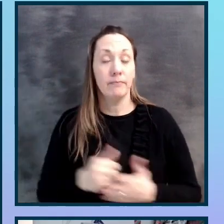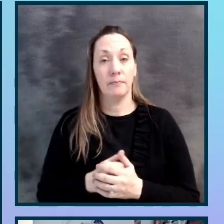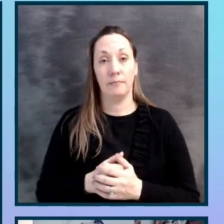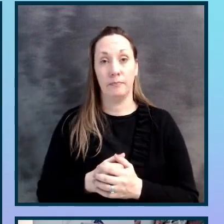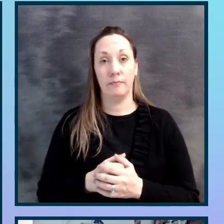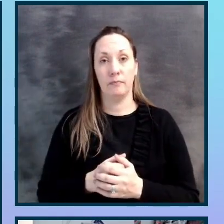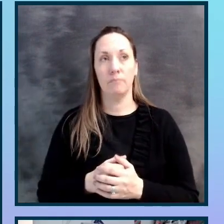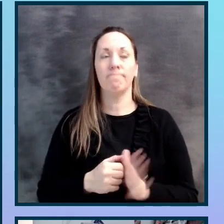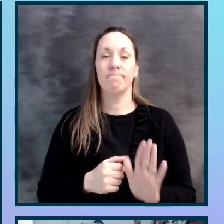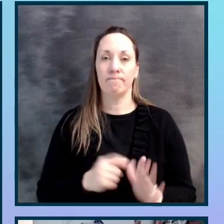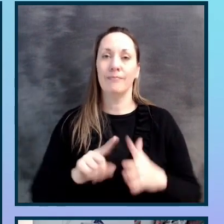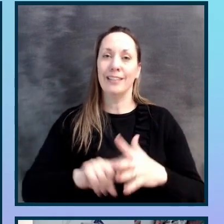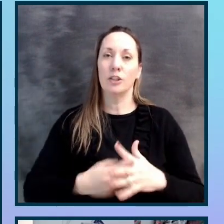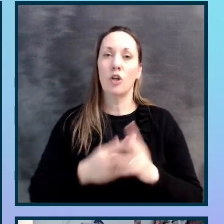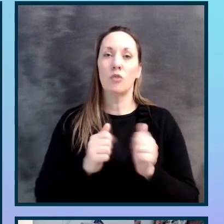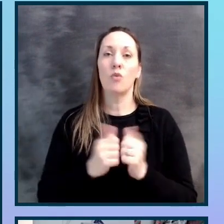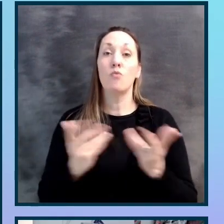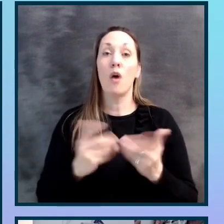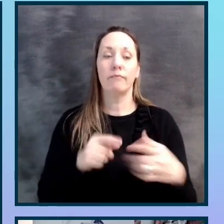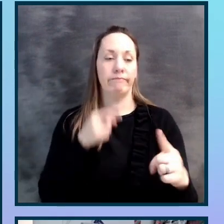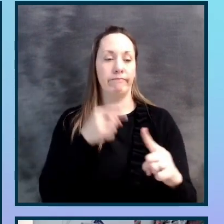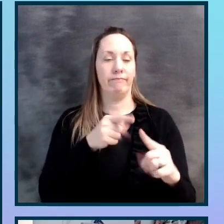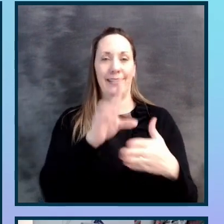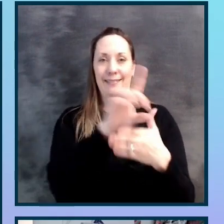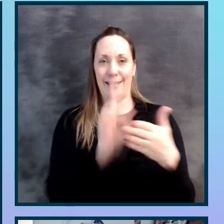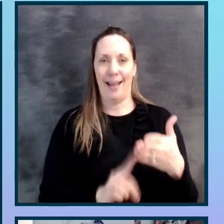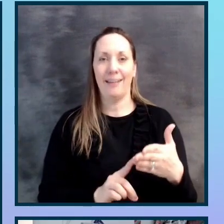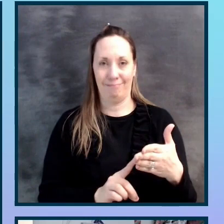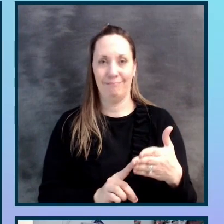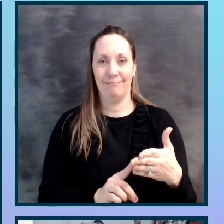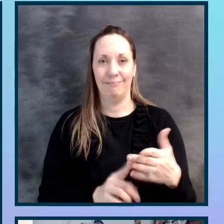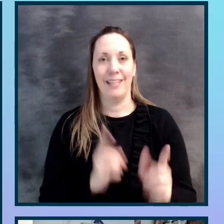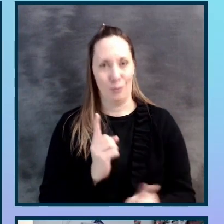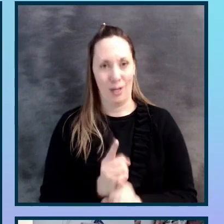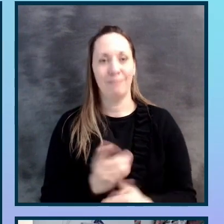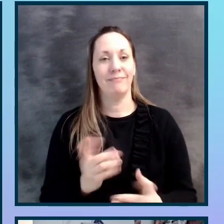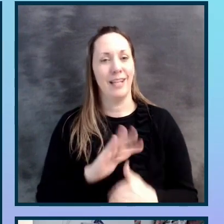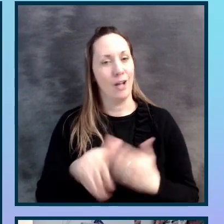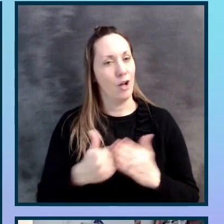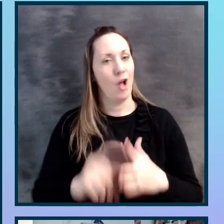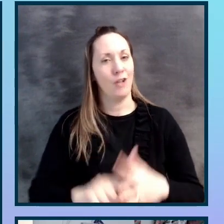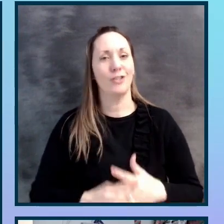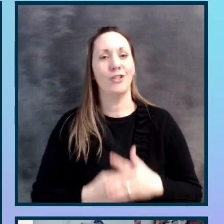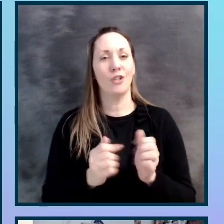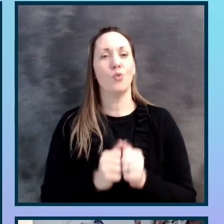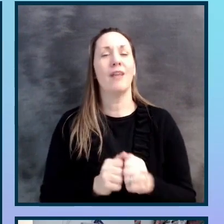It all starts with design. Yep, that's right. It all starts with design.